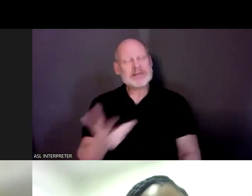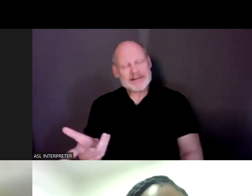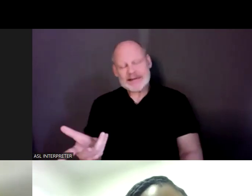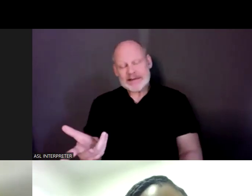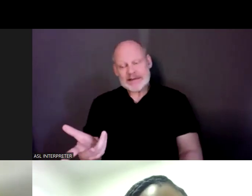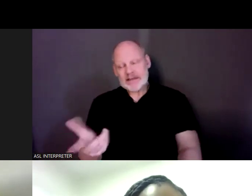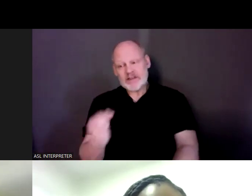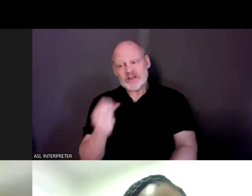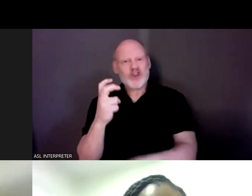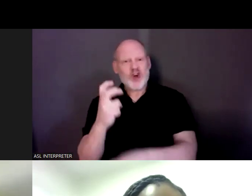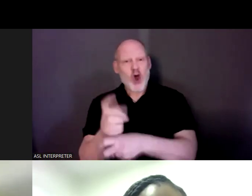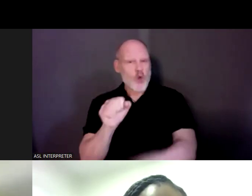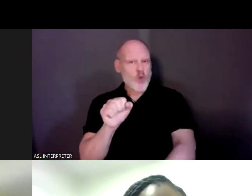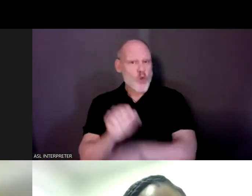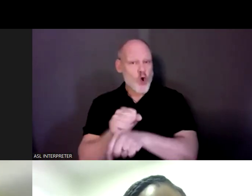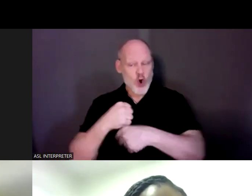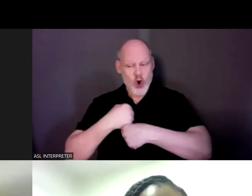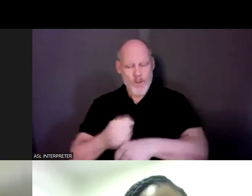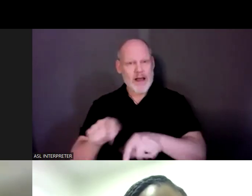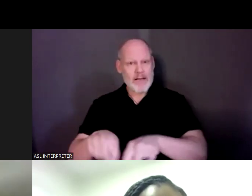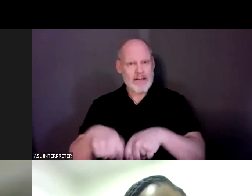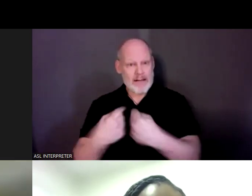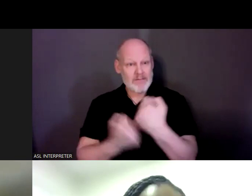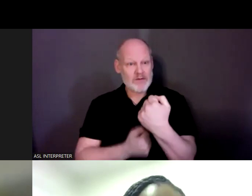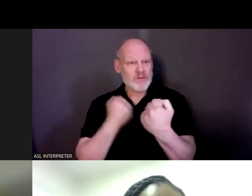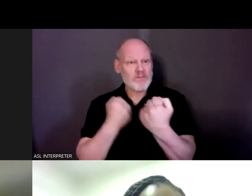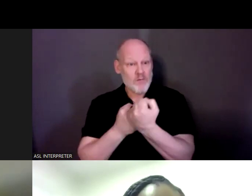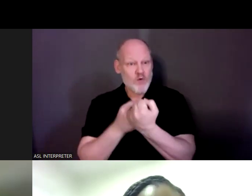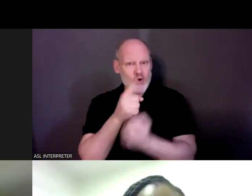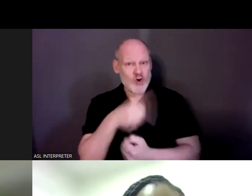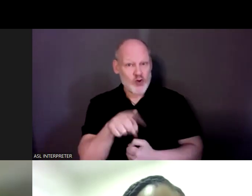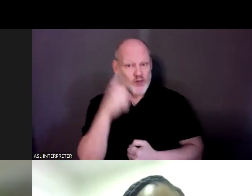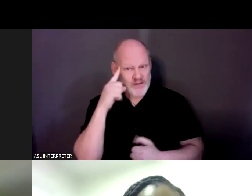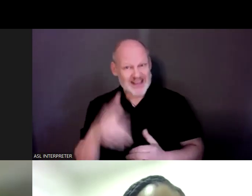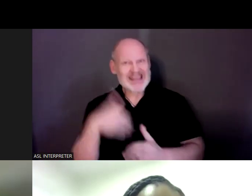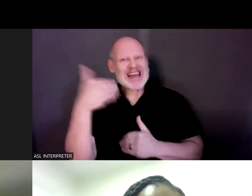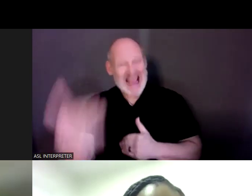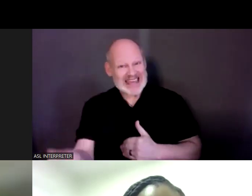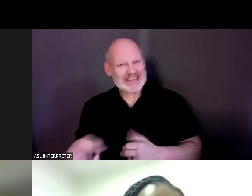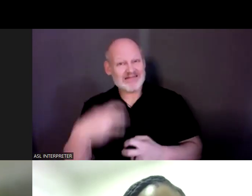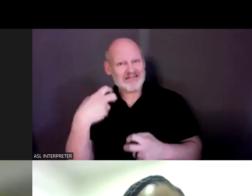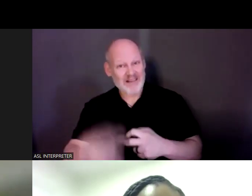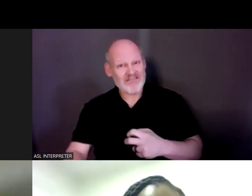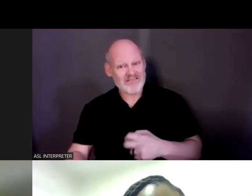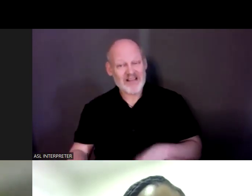team that helps support you to get to the next step. And thinking outside the box and